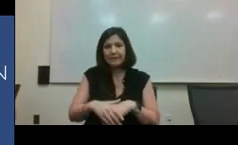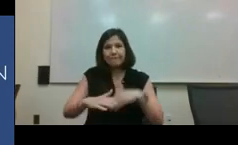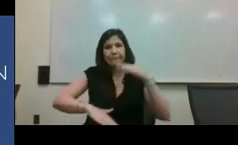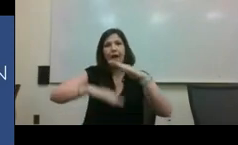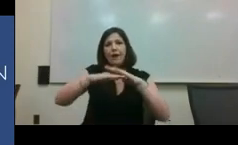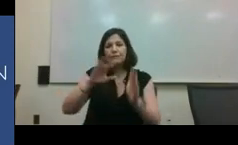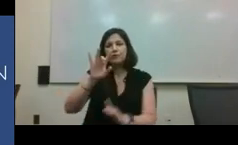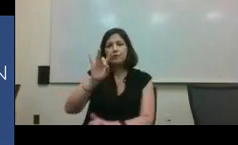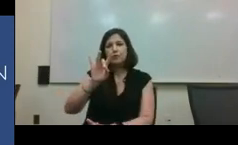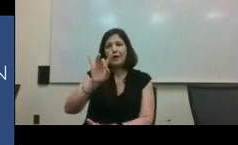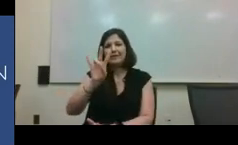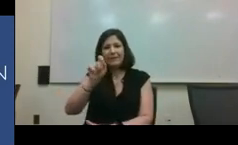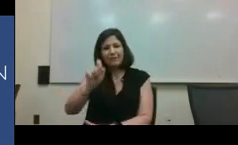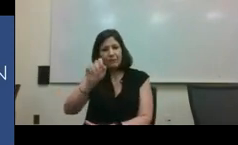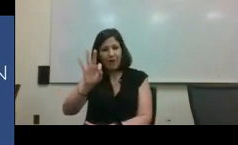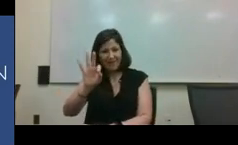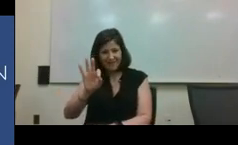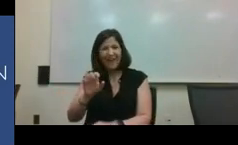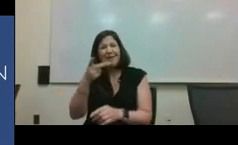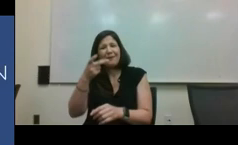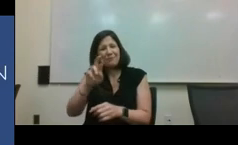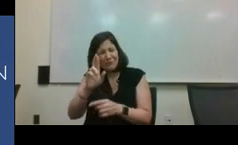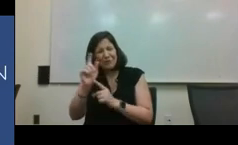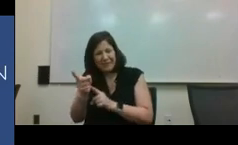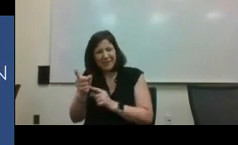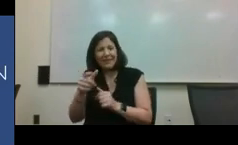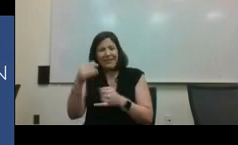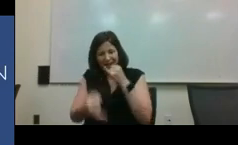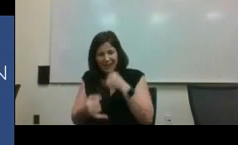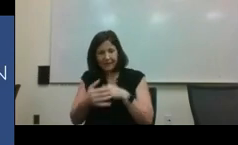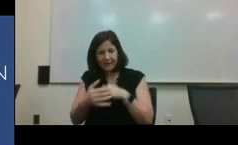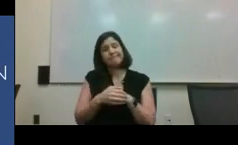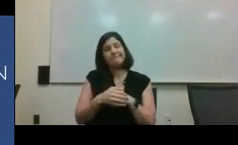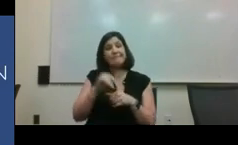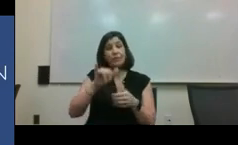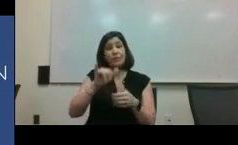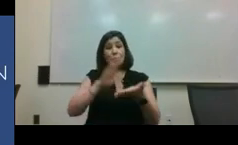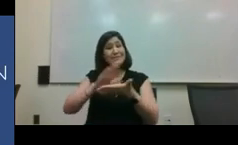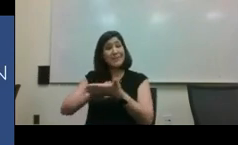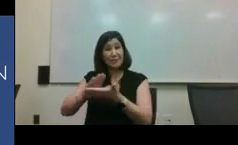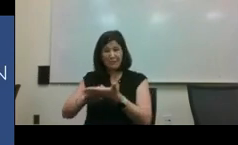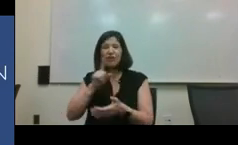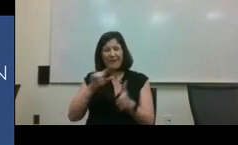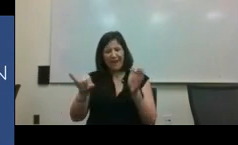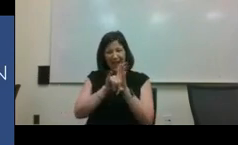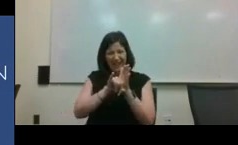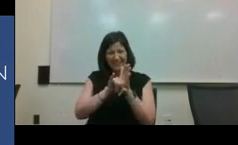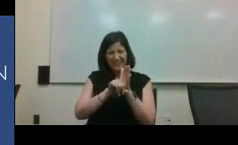to 87.9 letters coming at the end. The syllables, they were able to identify 17.3